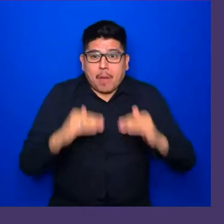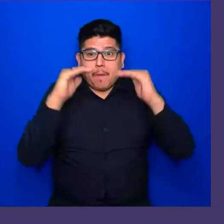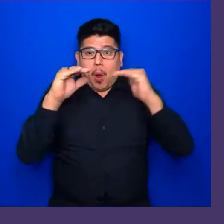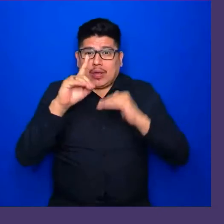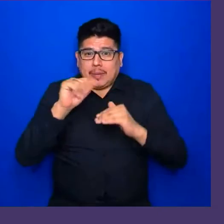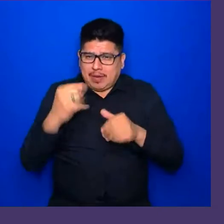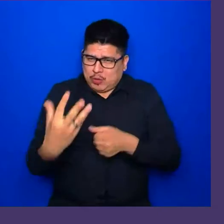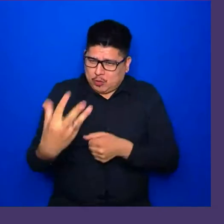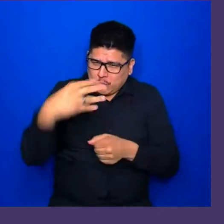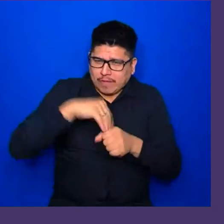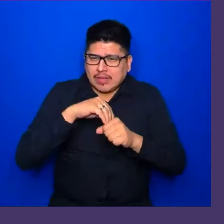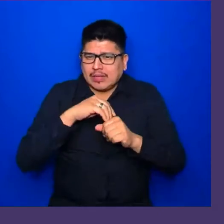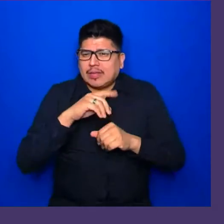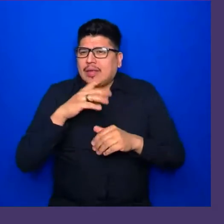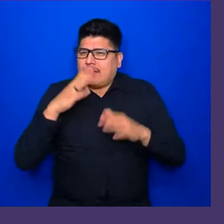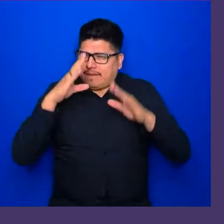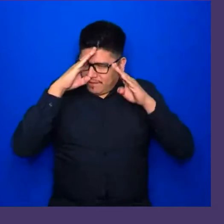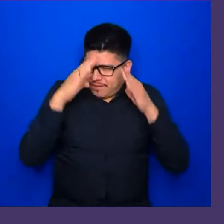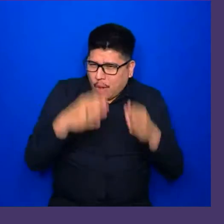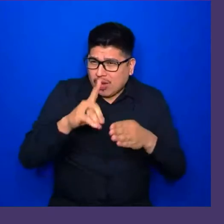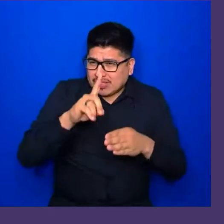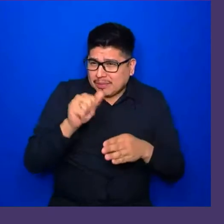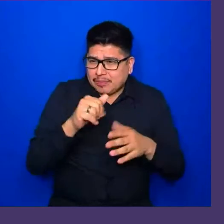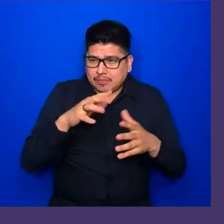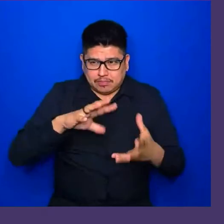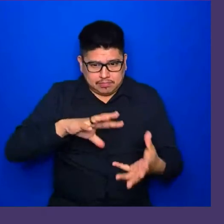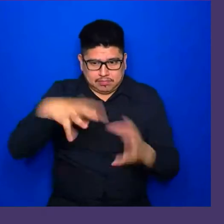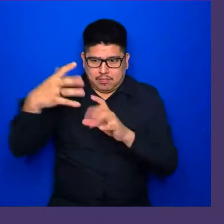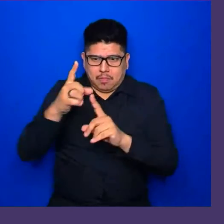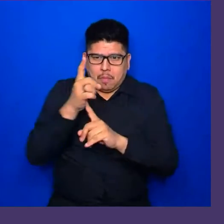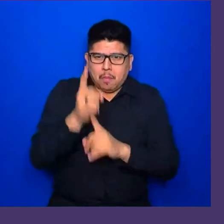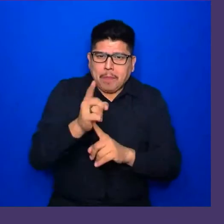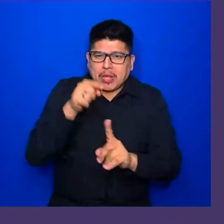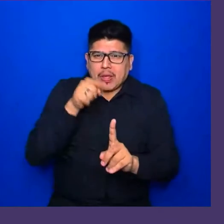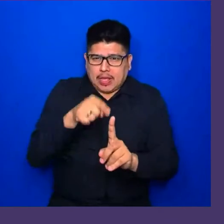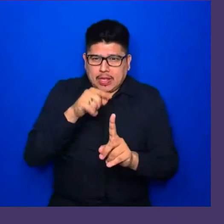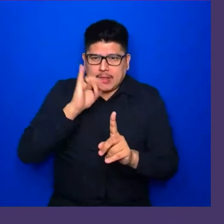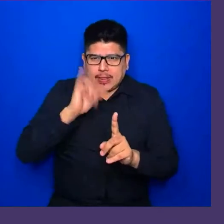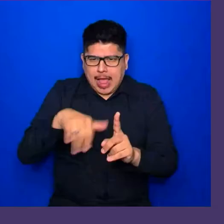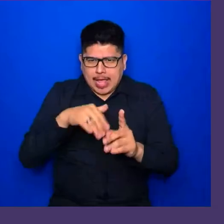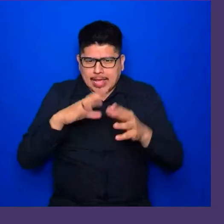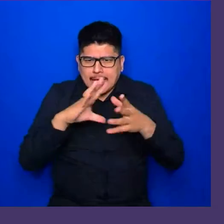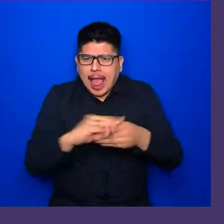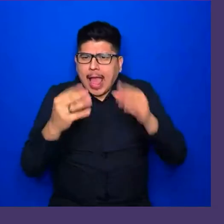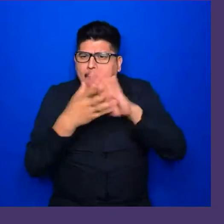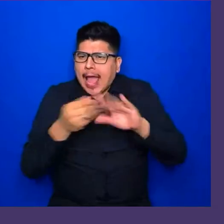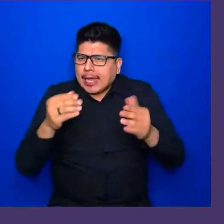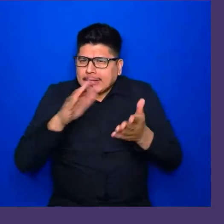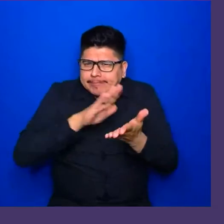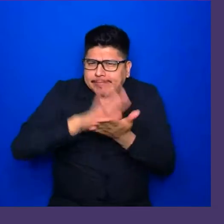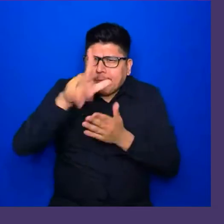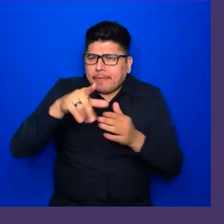disrupting the narrative around disability, bringing disability to the global forums like G7, C5+1, etc.